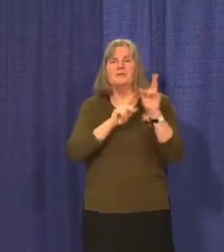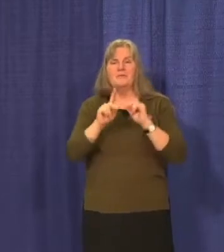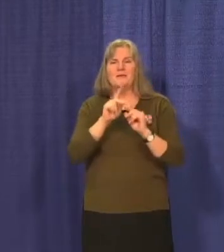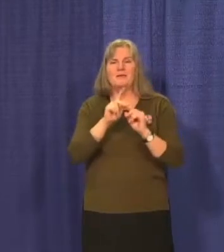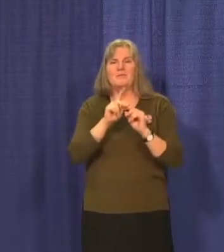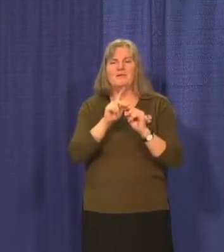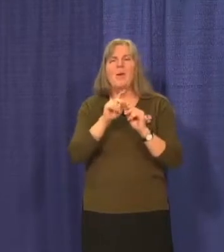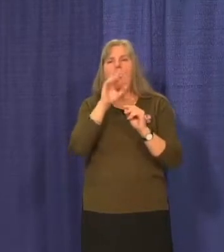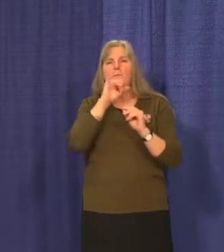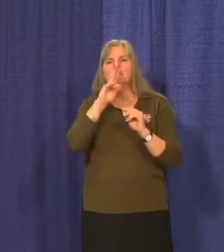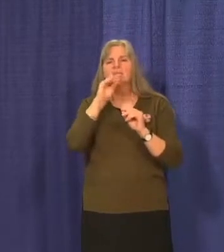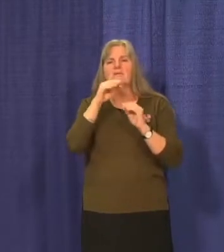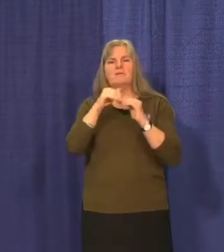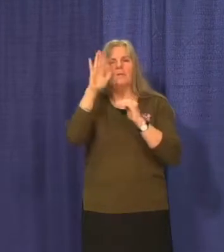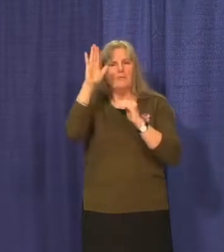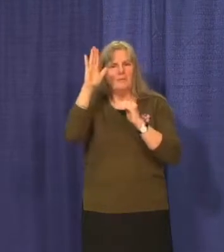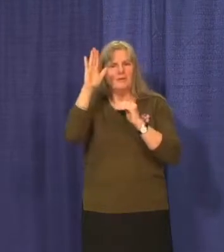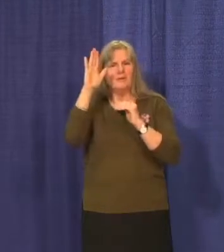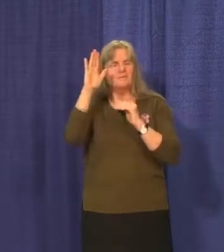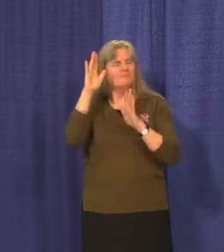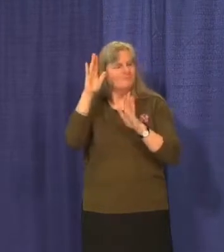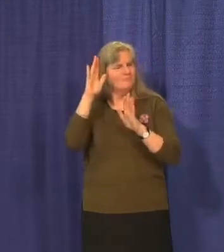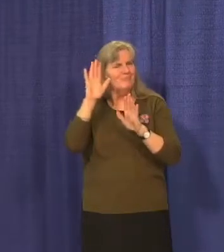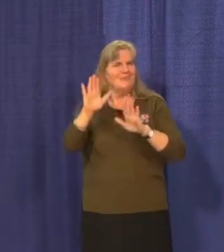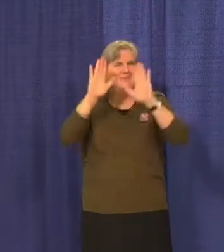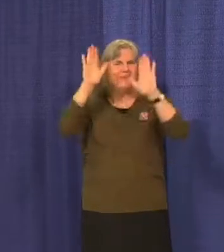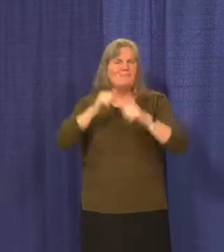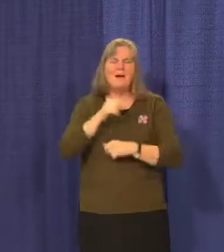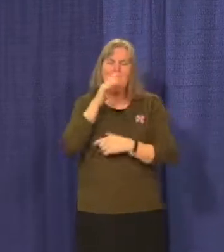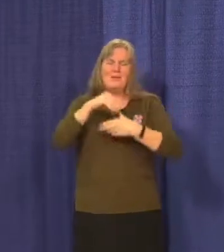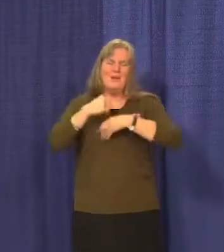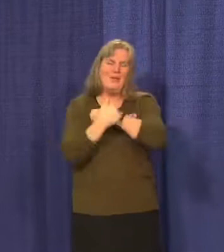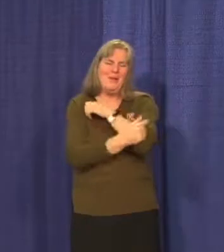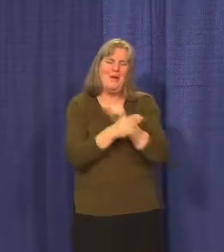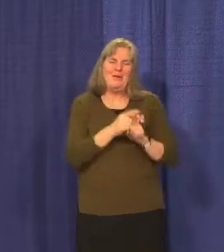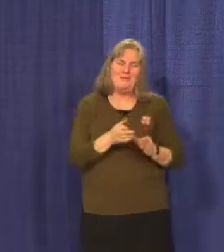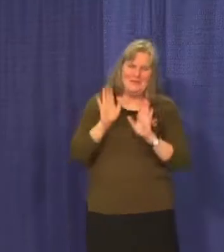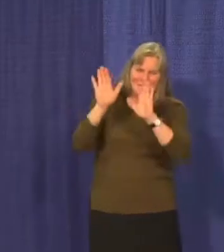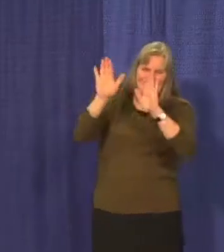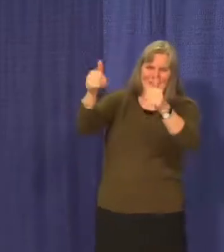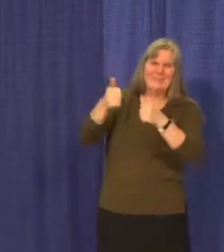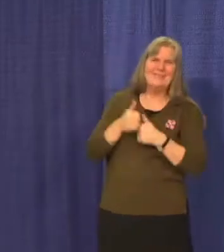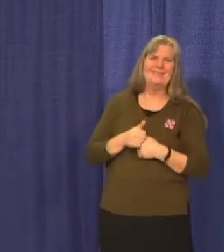Yukoners over 70 years of age, and a personal shut out to my mother-in-law who went and got